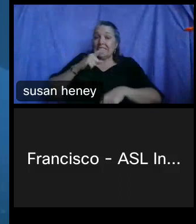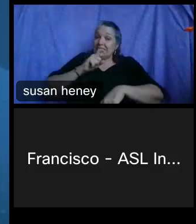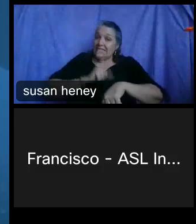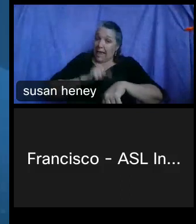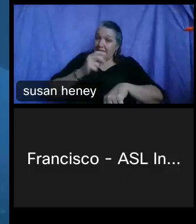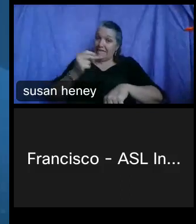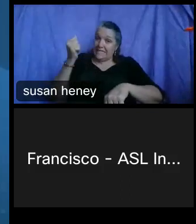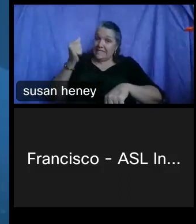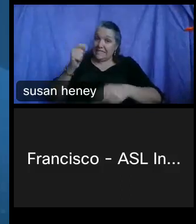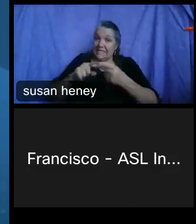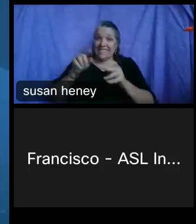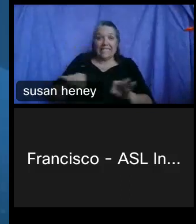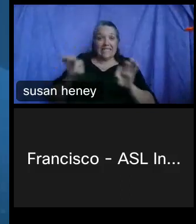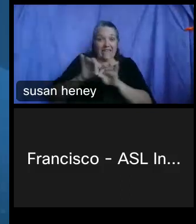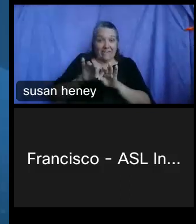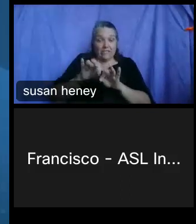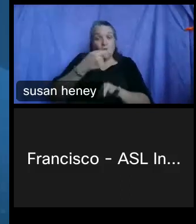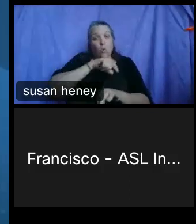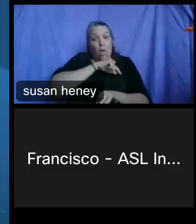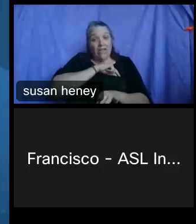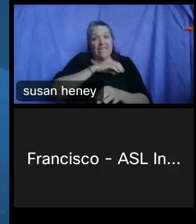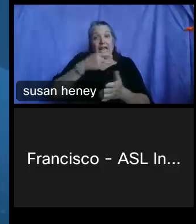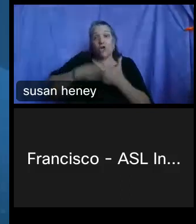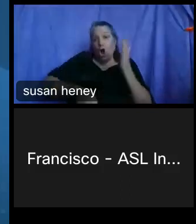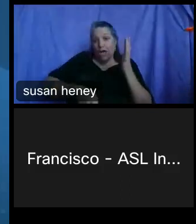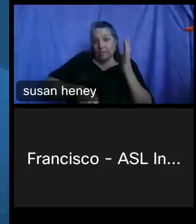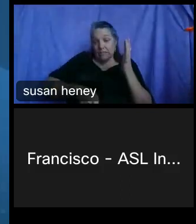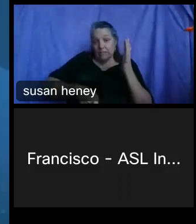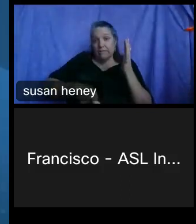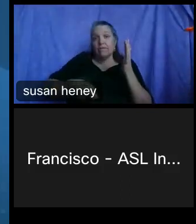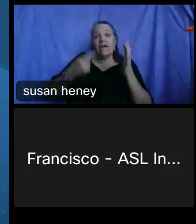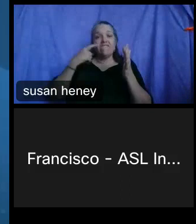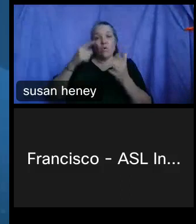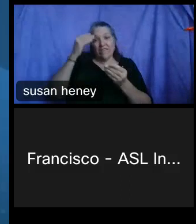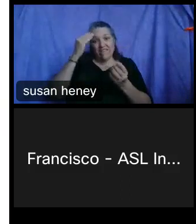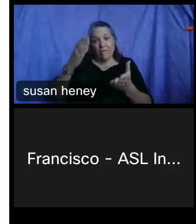quality and cost for the data we collect and the services that we provide. Understanding